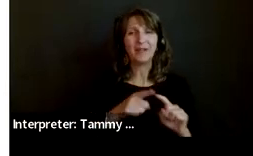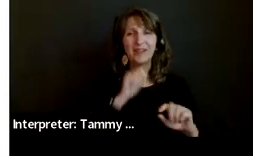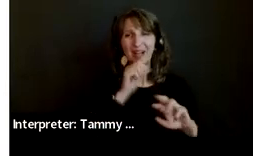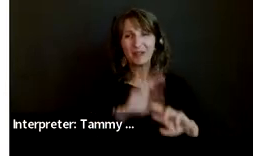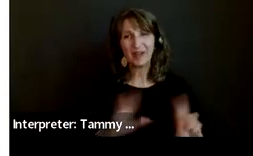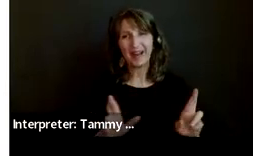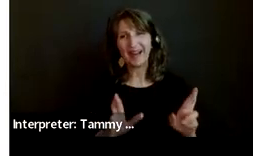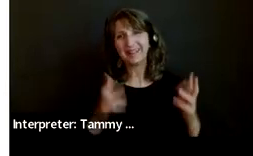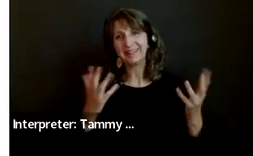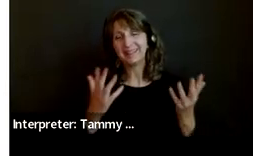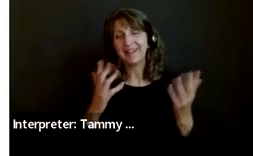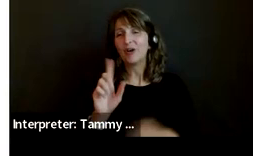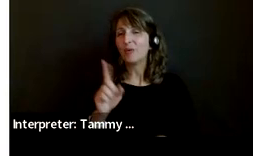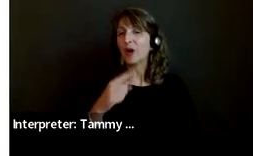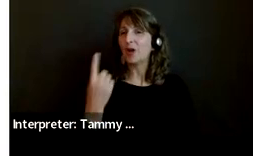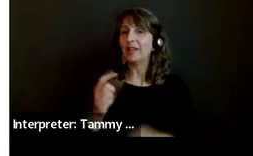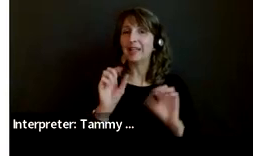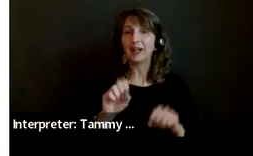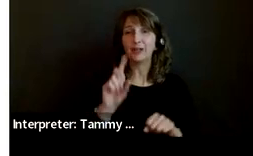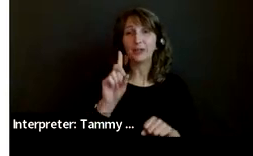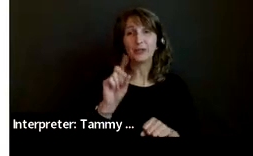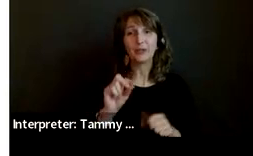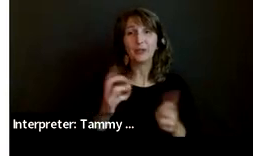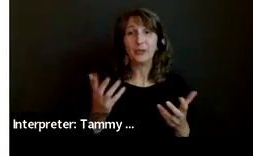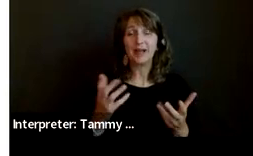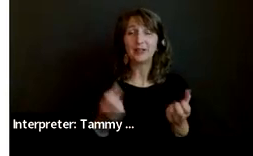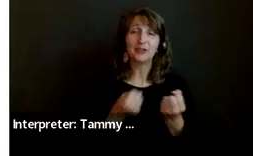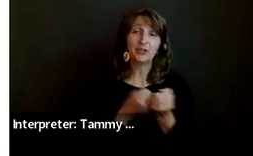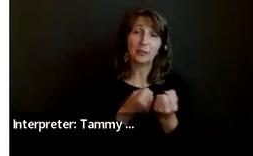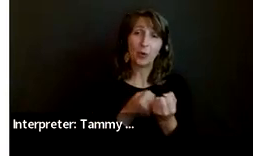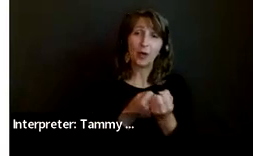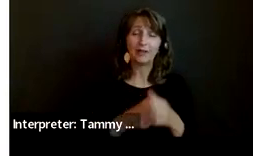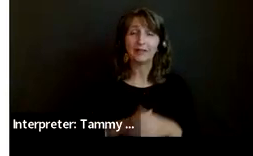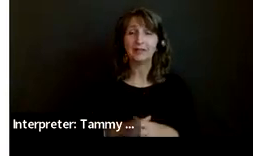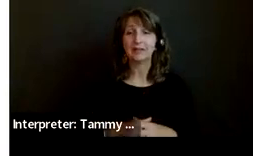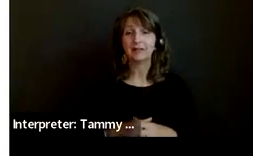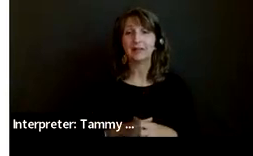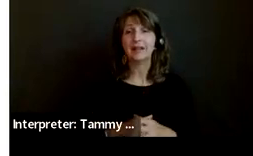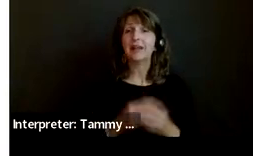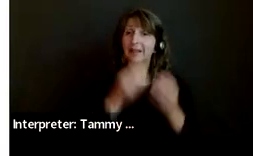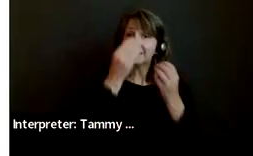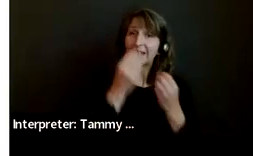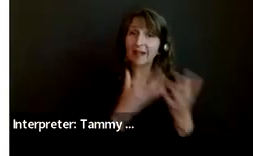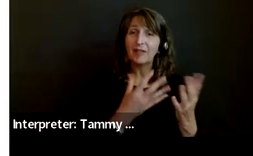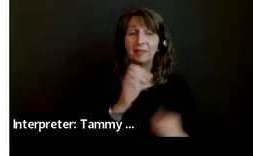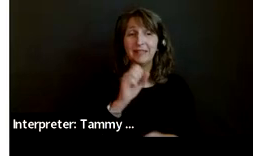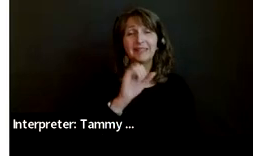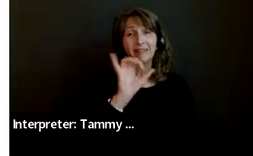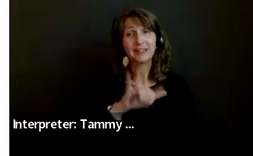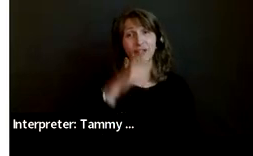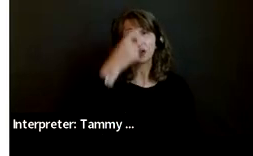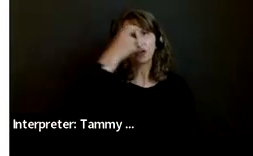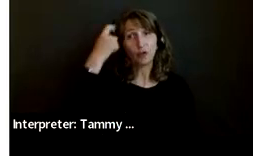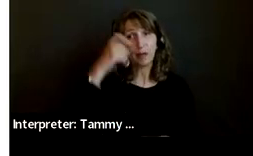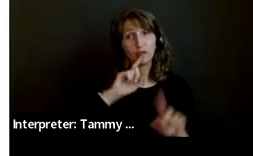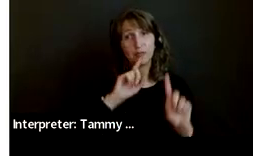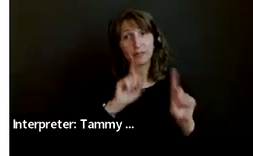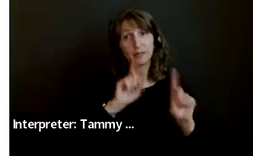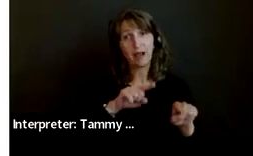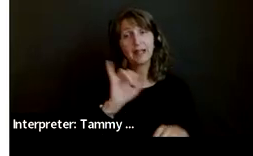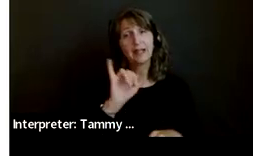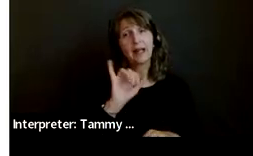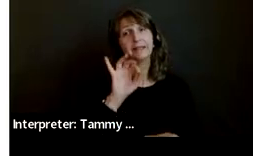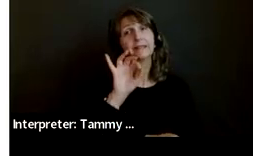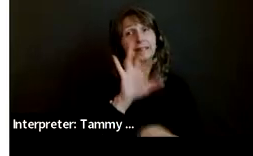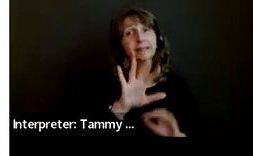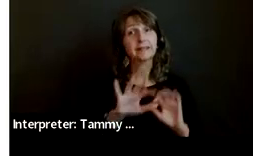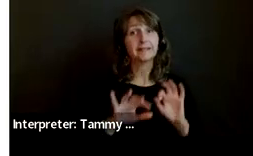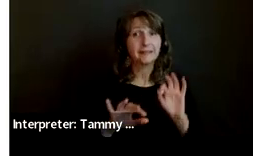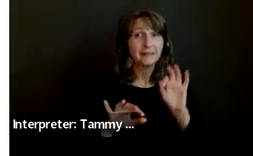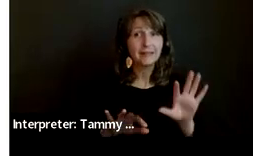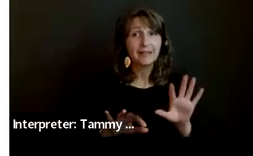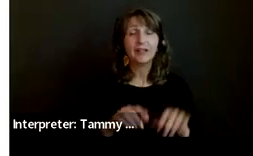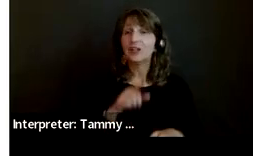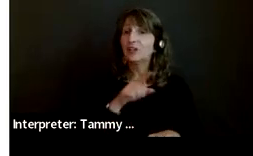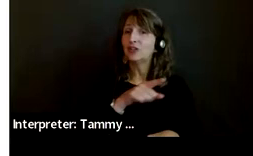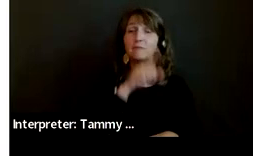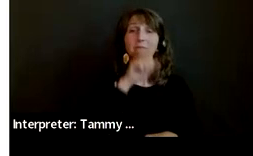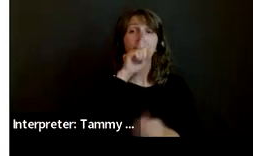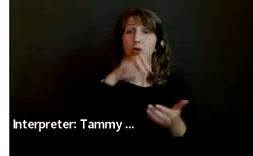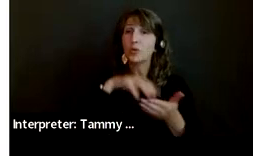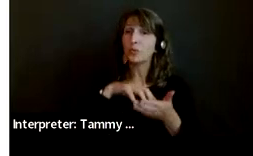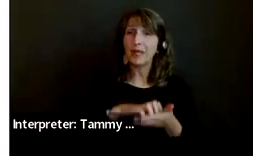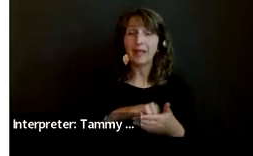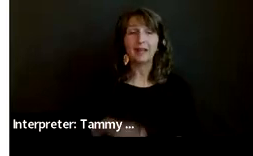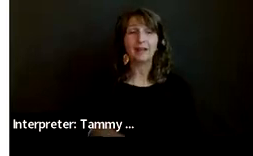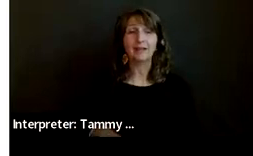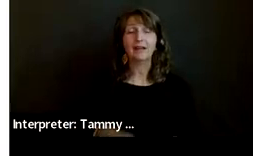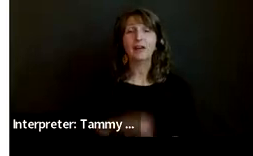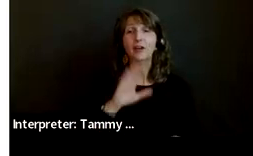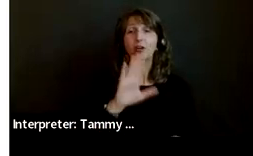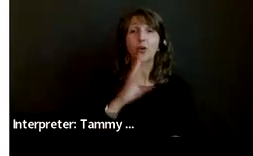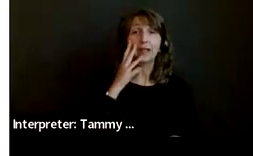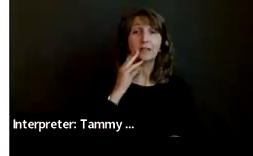All we can do is what we can do and that's to continue to support, acknowledge verbally that this is trauma response, kind of keep implanting in the brain like you're not being weak or you're not you've not just gone through a negative experience you were having trauma responses which will continue to associate with a trauma specialty would be best in addressing this.